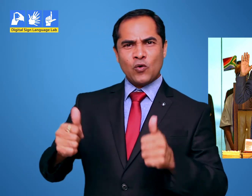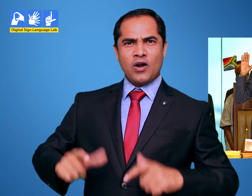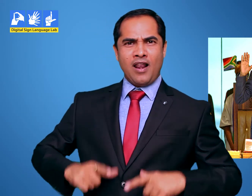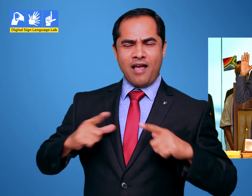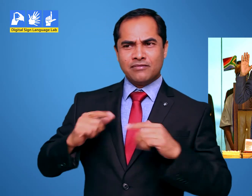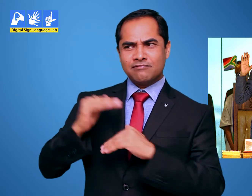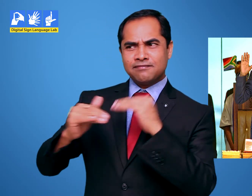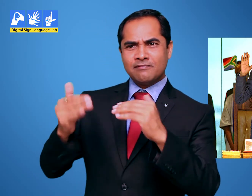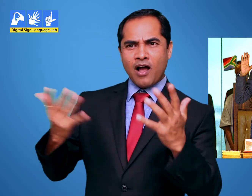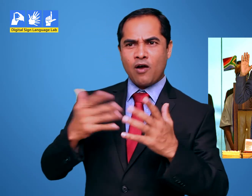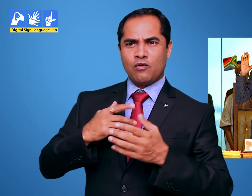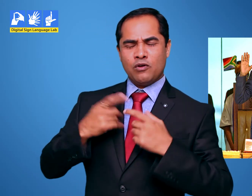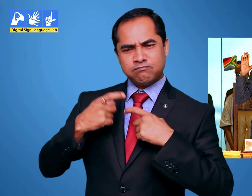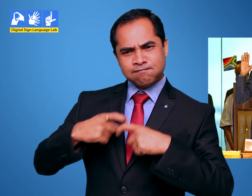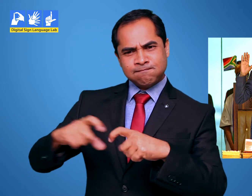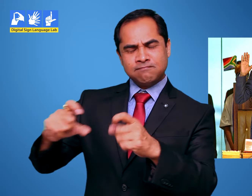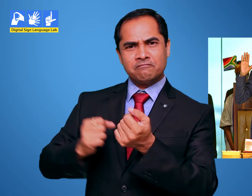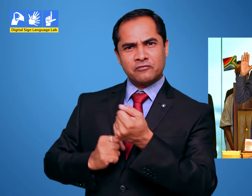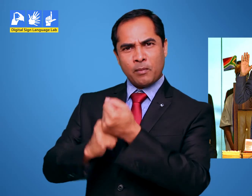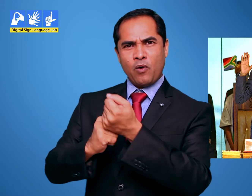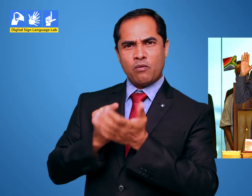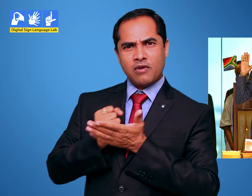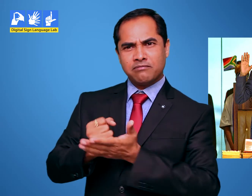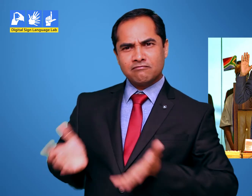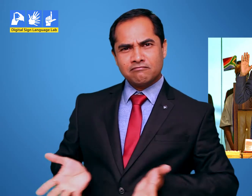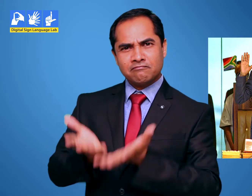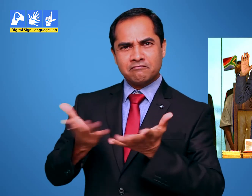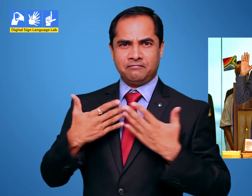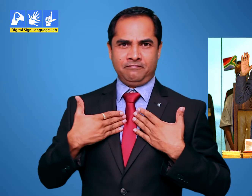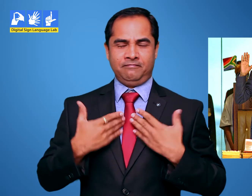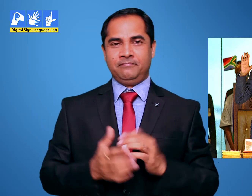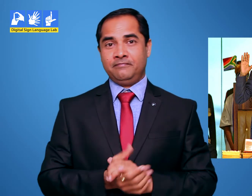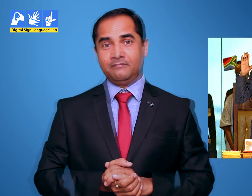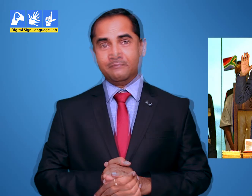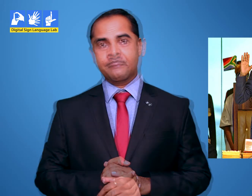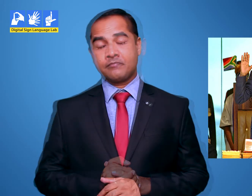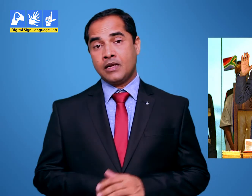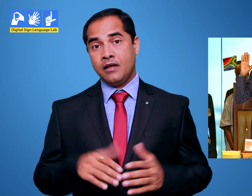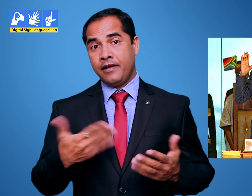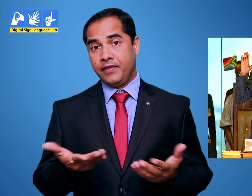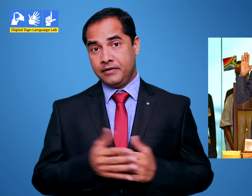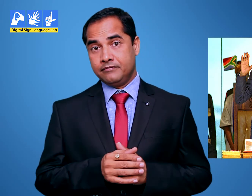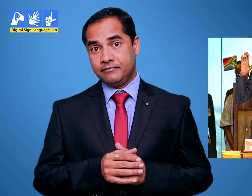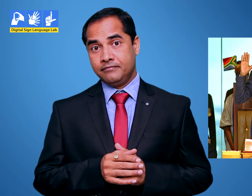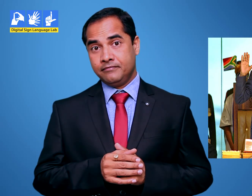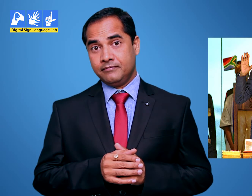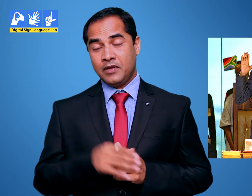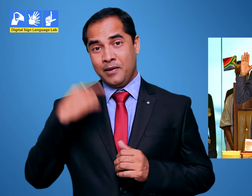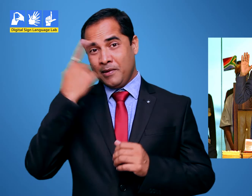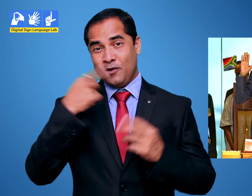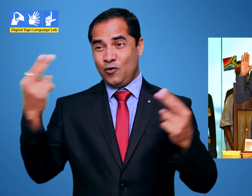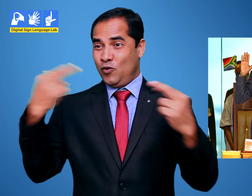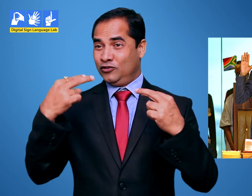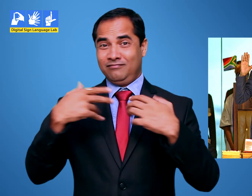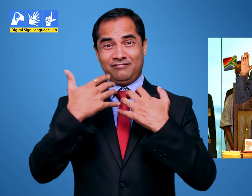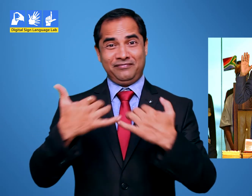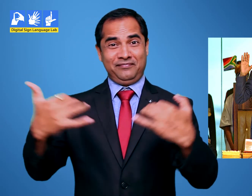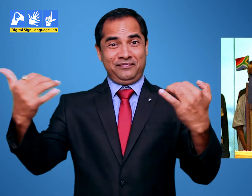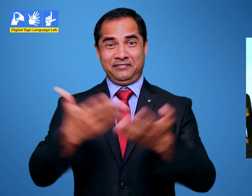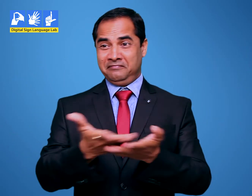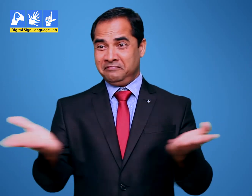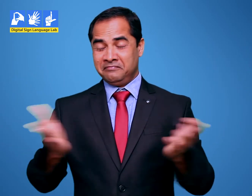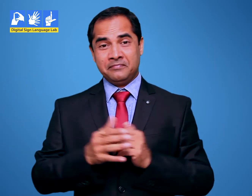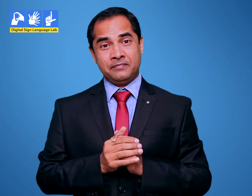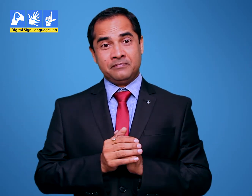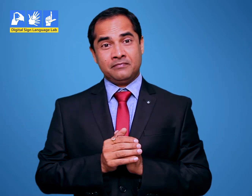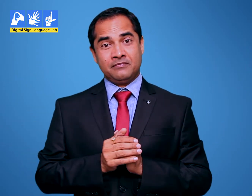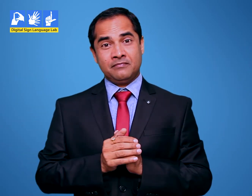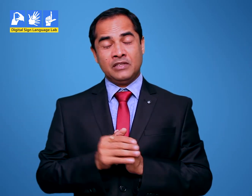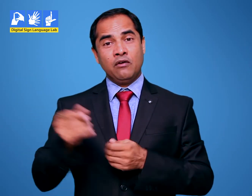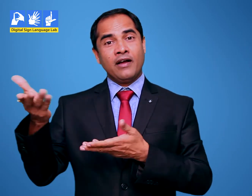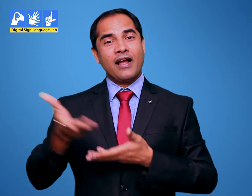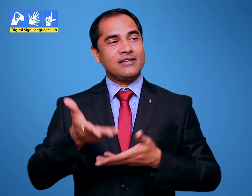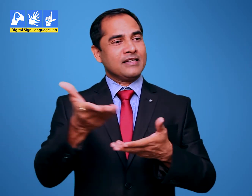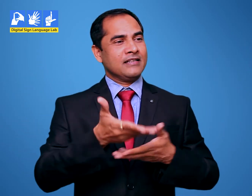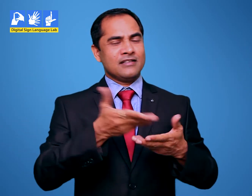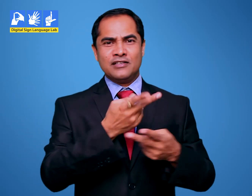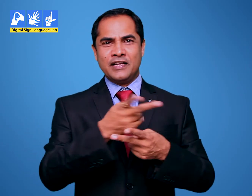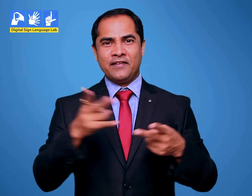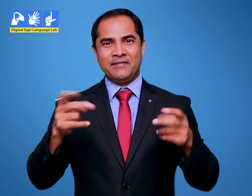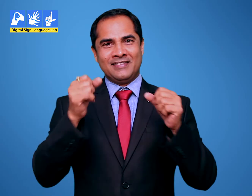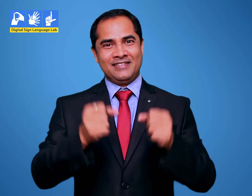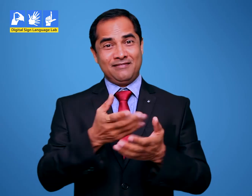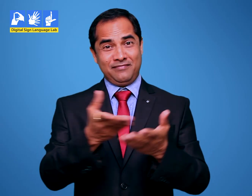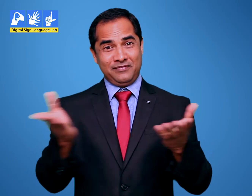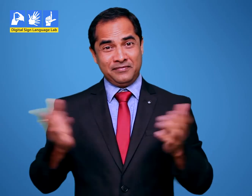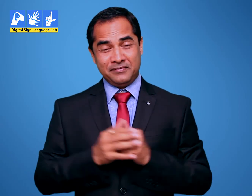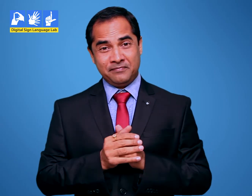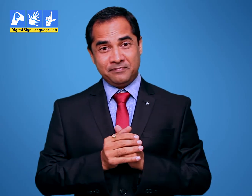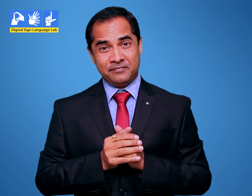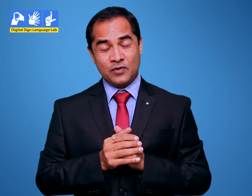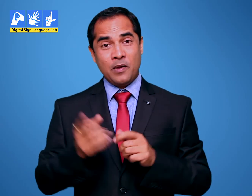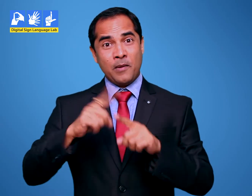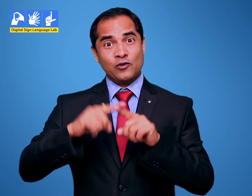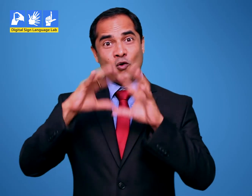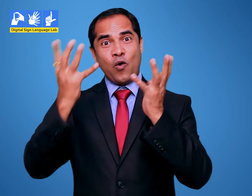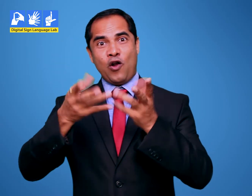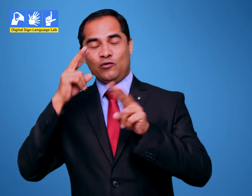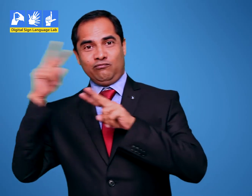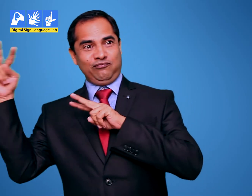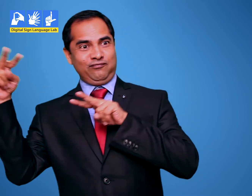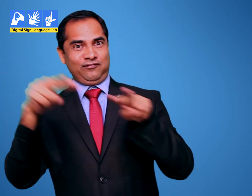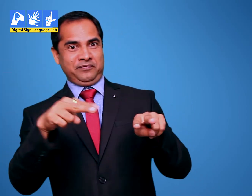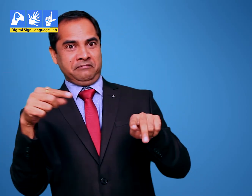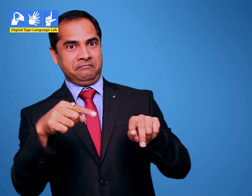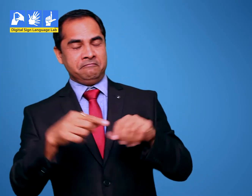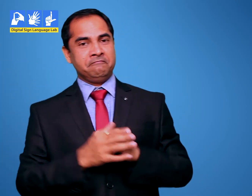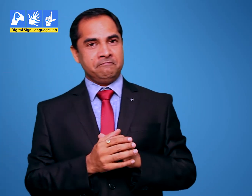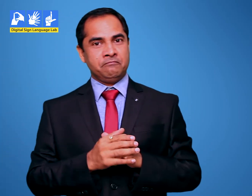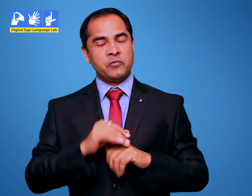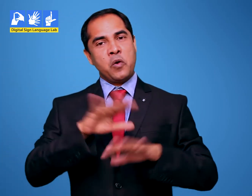its people. To all the assemble guests and people watching all over the world I